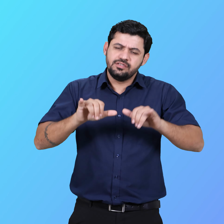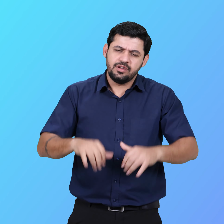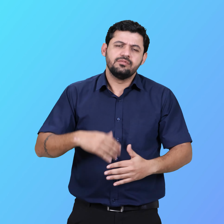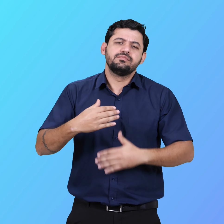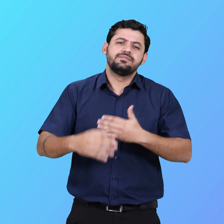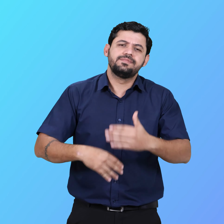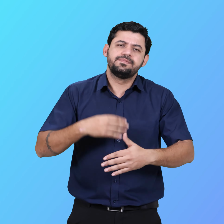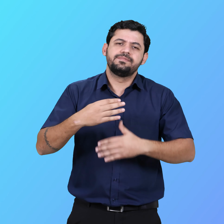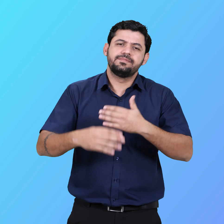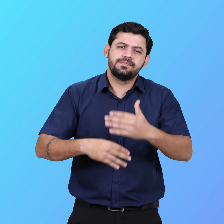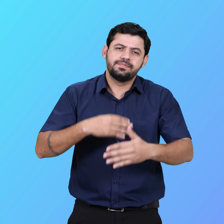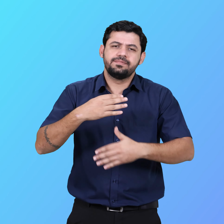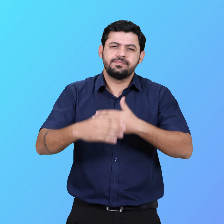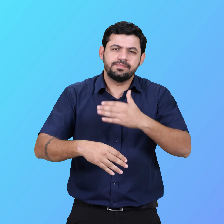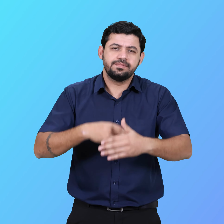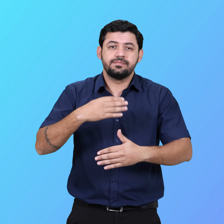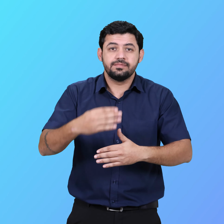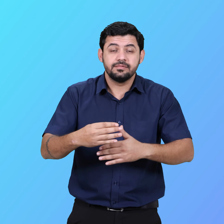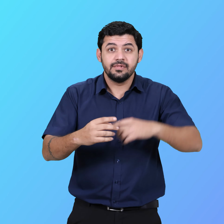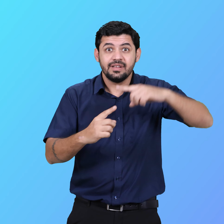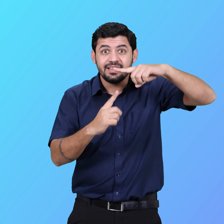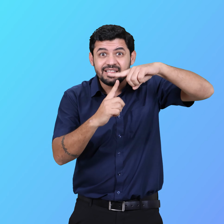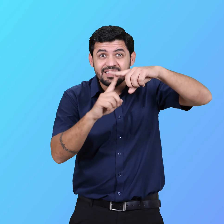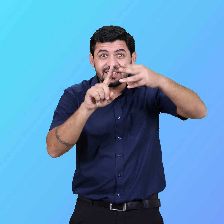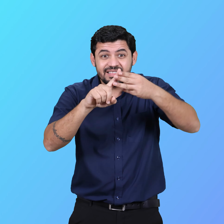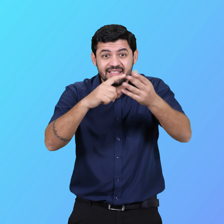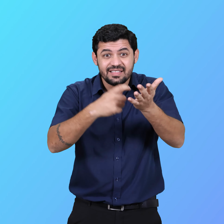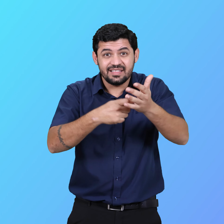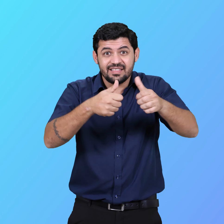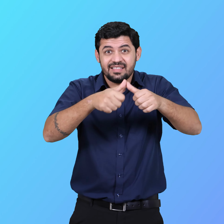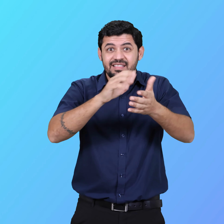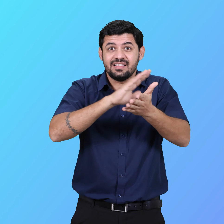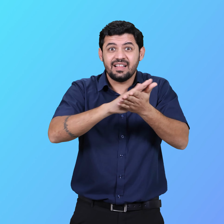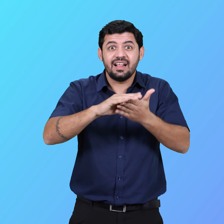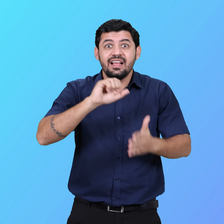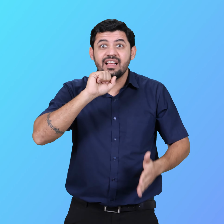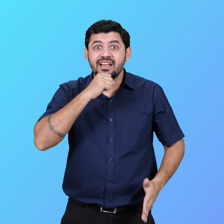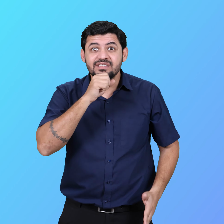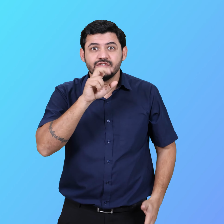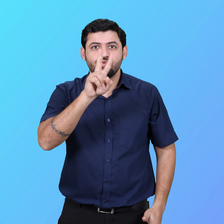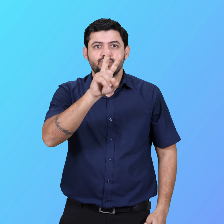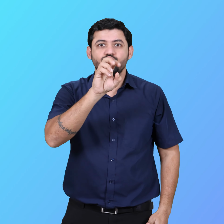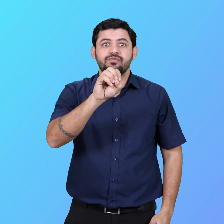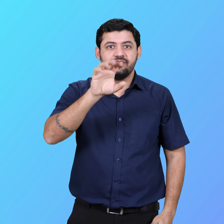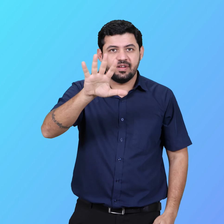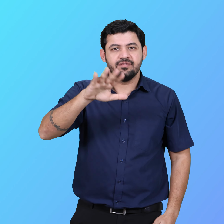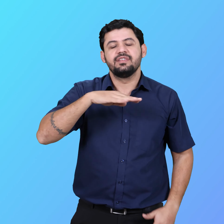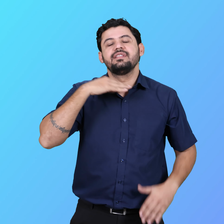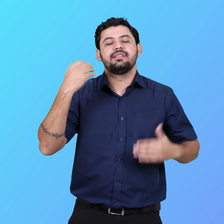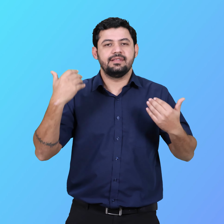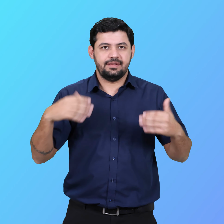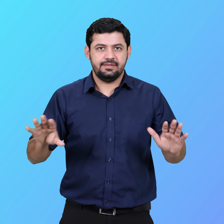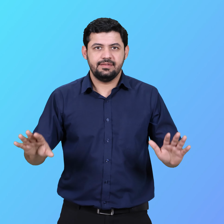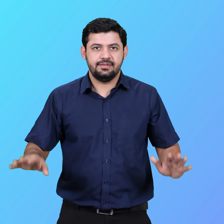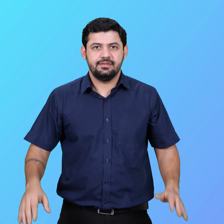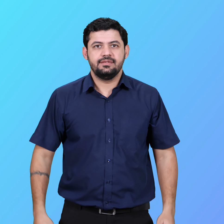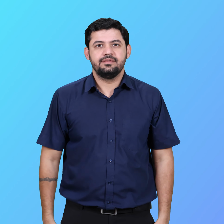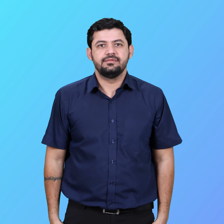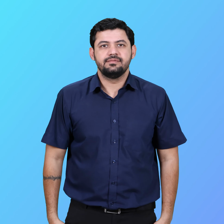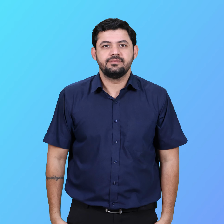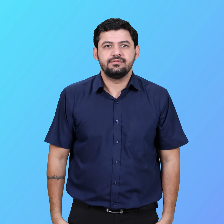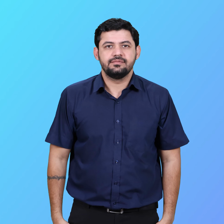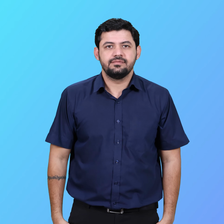Terah lived 205 years, and he was still living in Haran when he died.